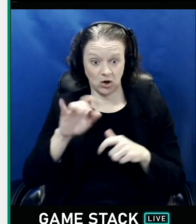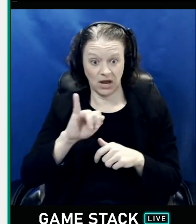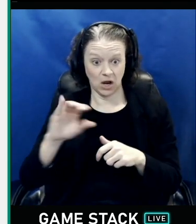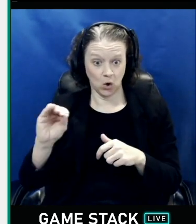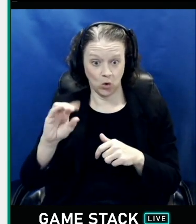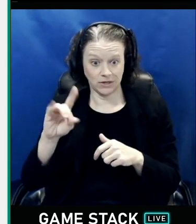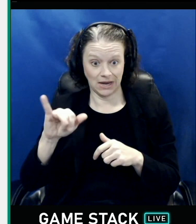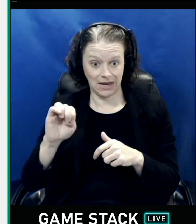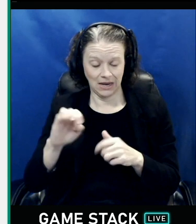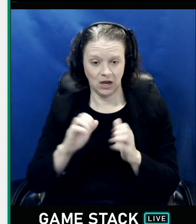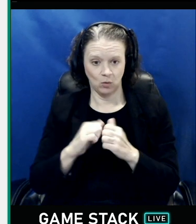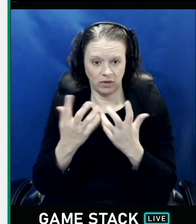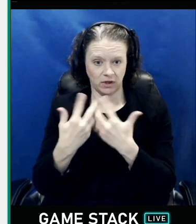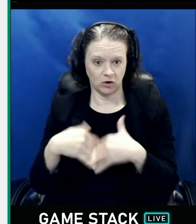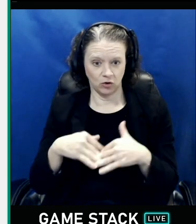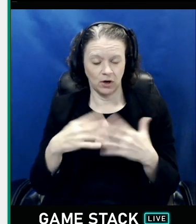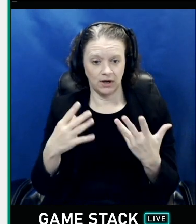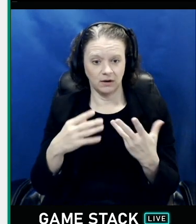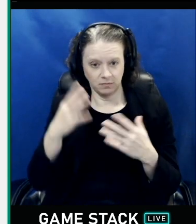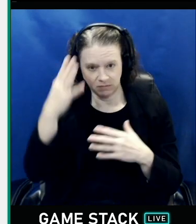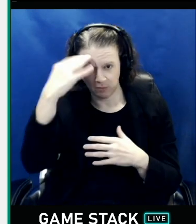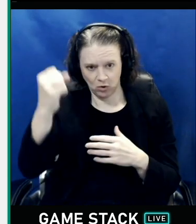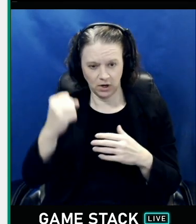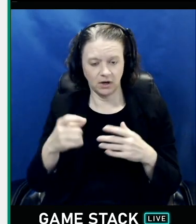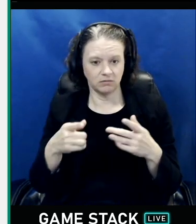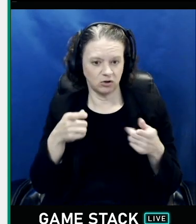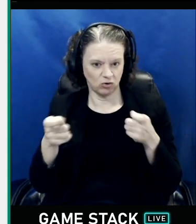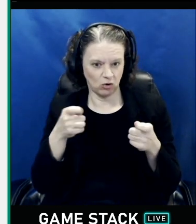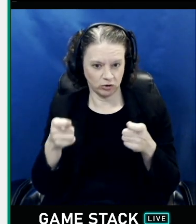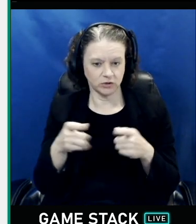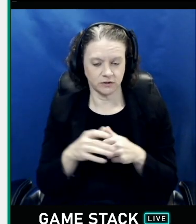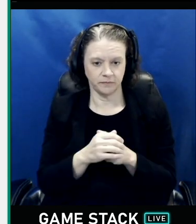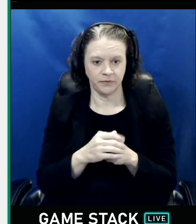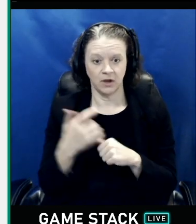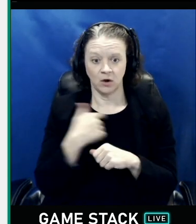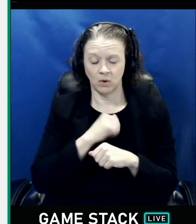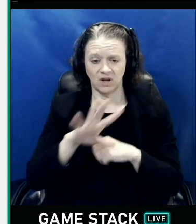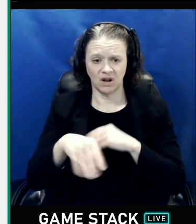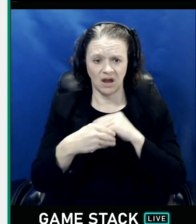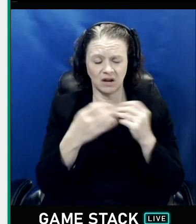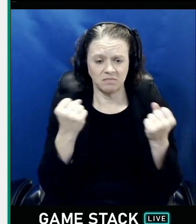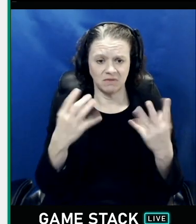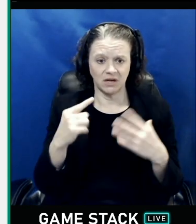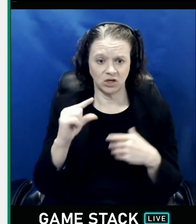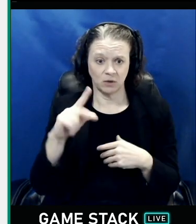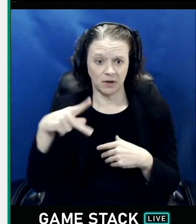additional unified memory controllers and PCI lanes. You can add many GPUs and NVMe drives to this beast.